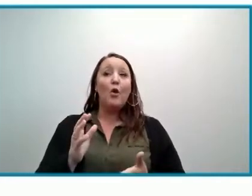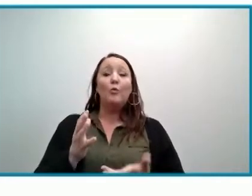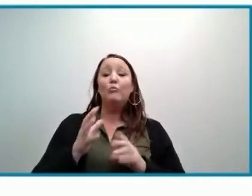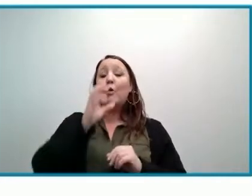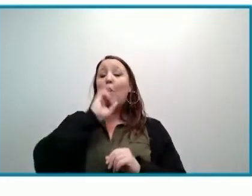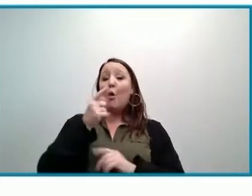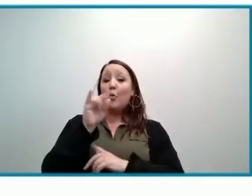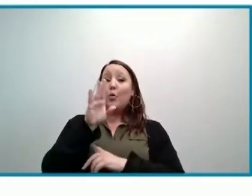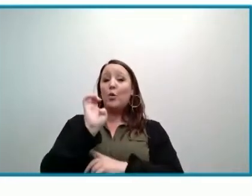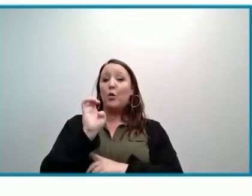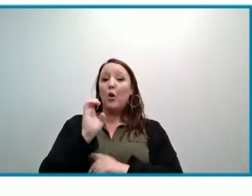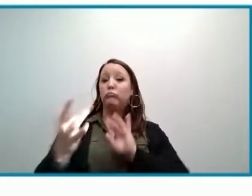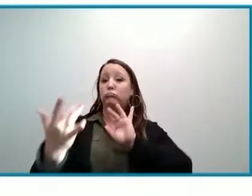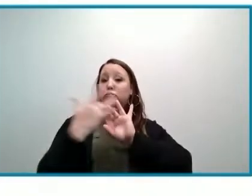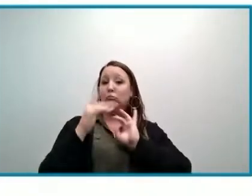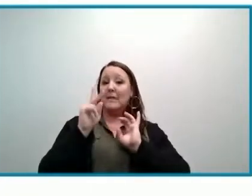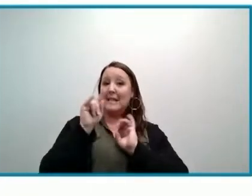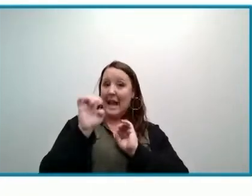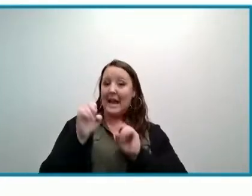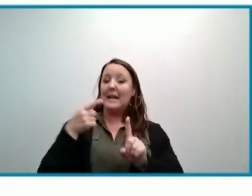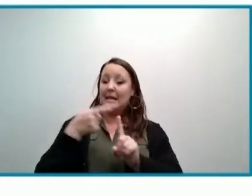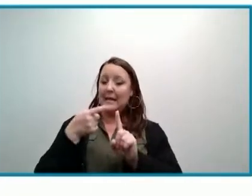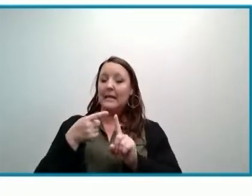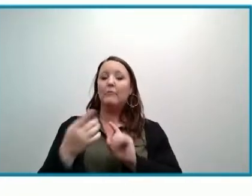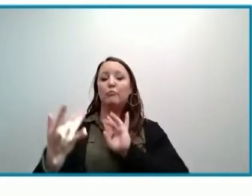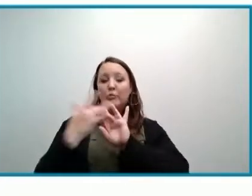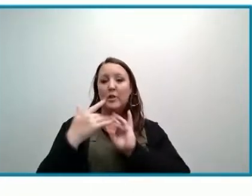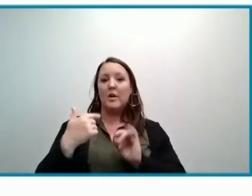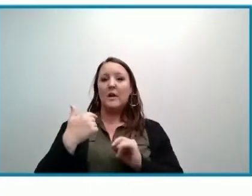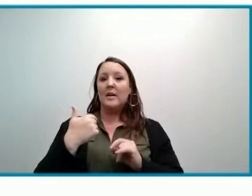Katie, in particular, cause I was running an open mic. Uh,